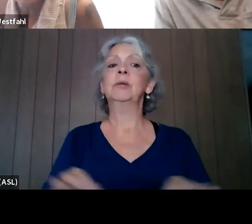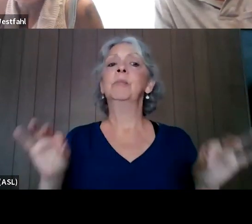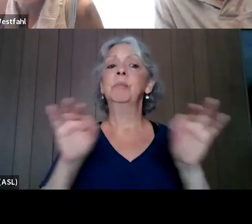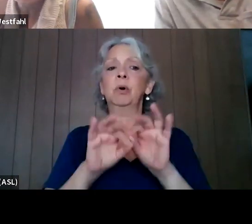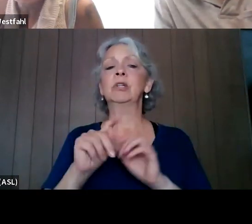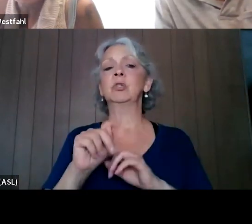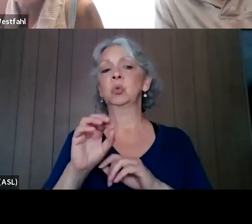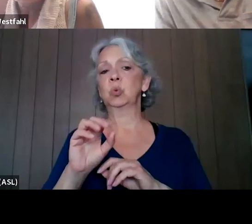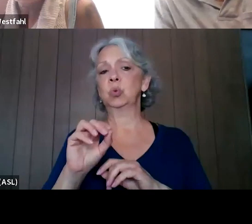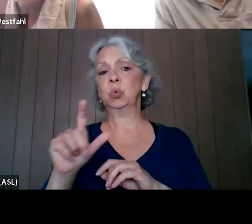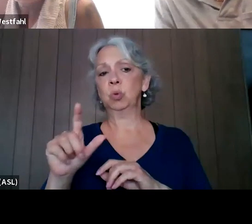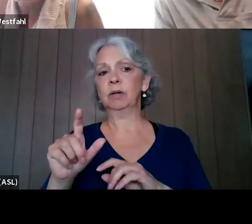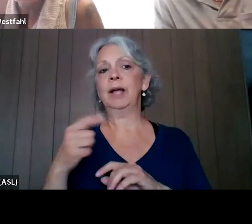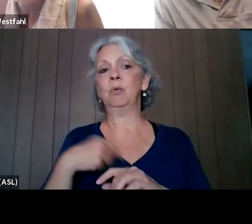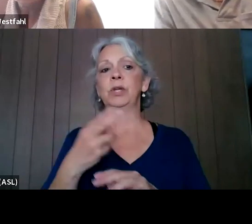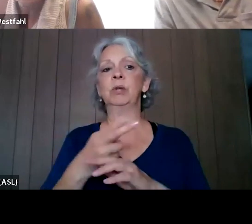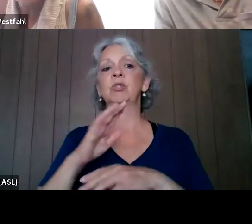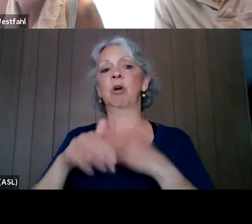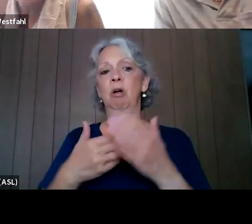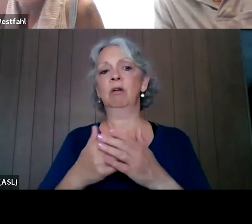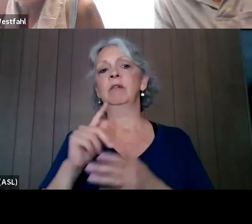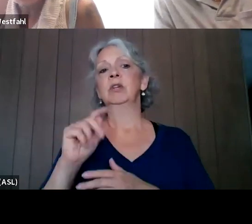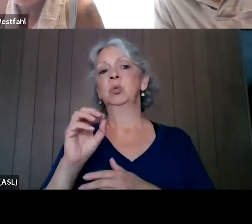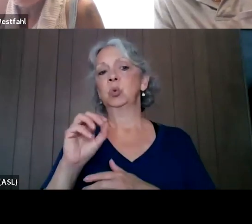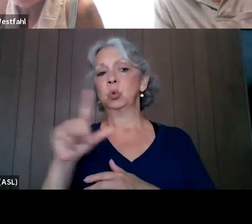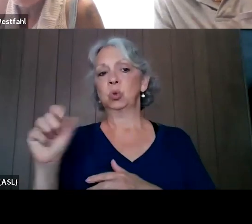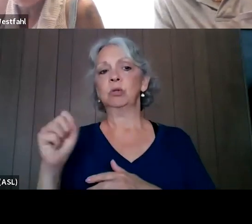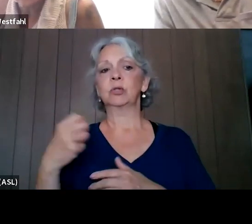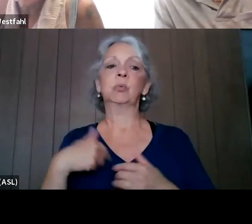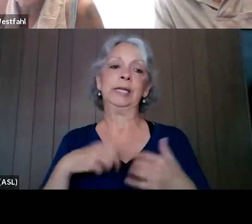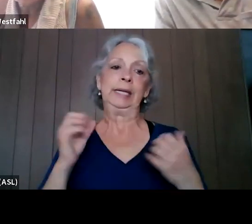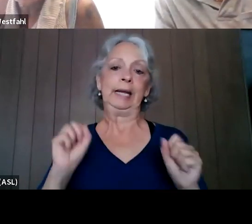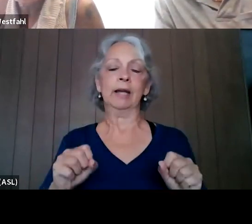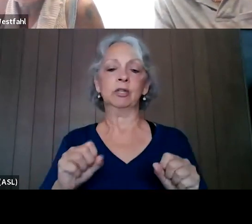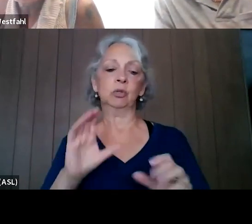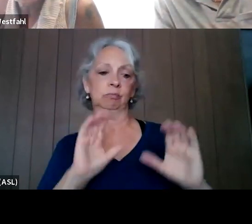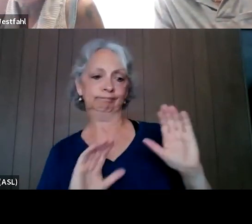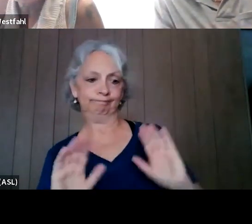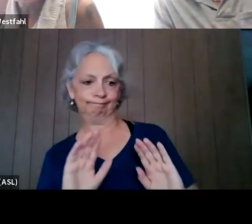We use all of our, you know, tools at our disposal to assess if someone is okay,